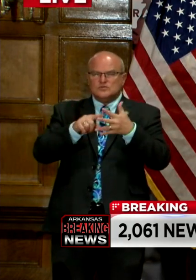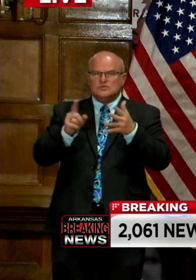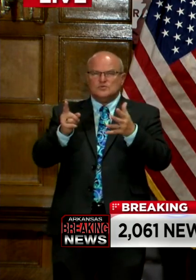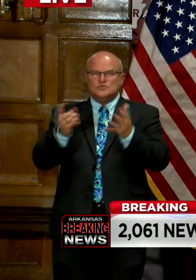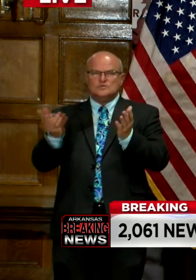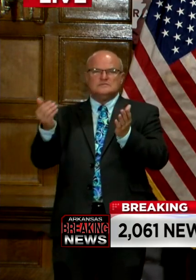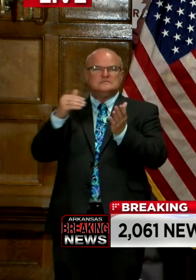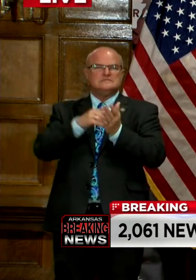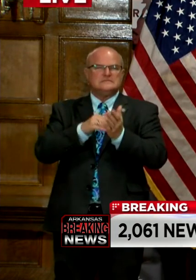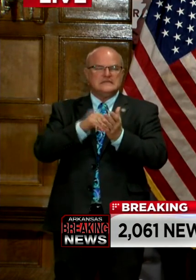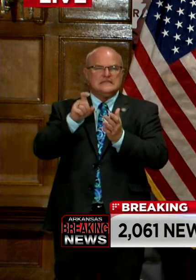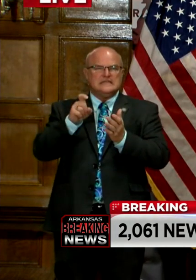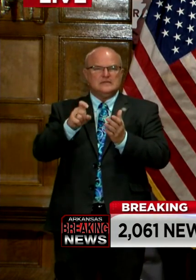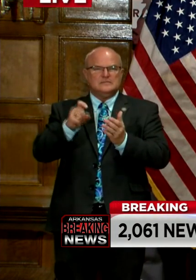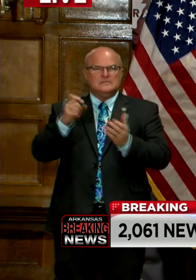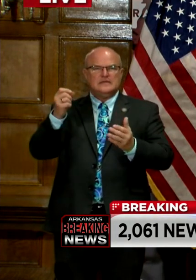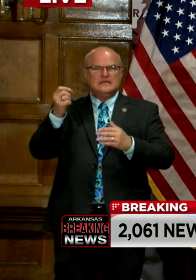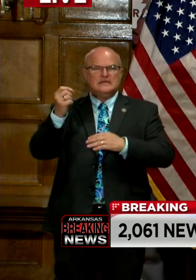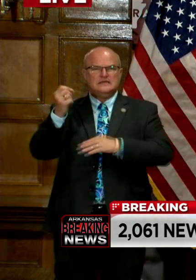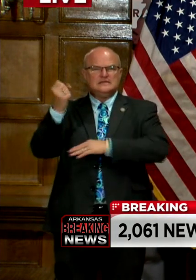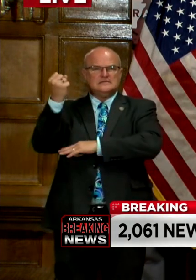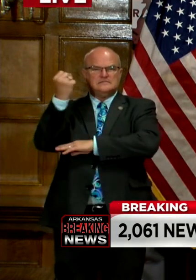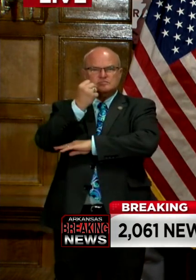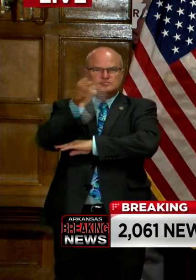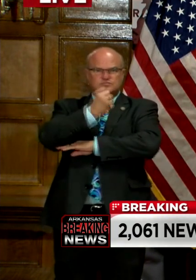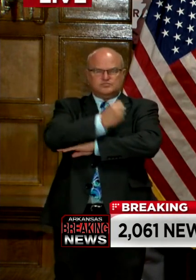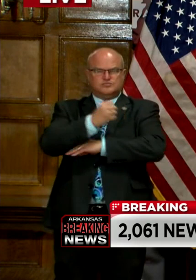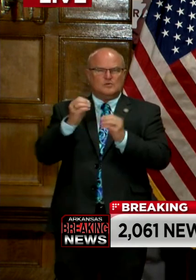IF SO WHAT IS THE NUMBER YOU ARE